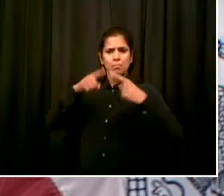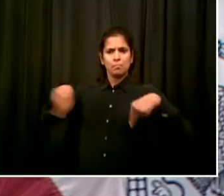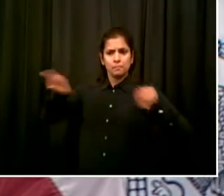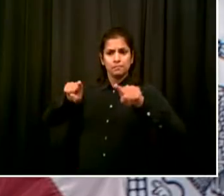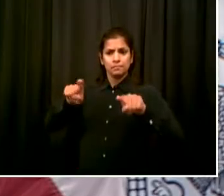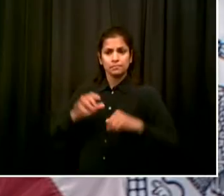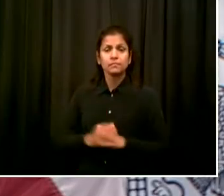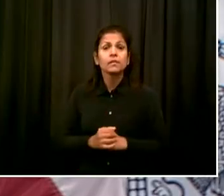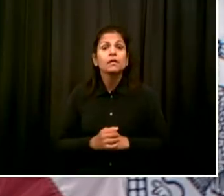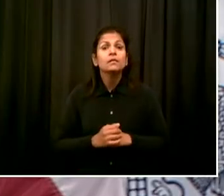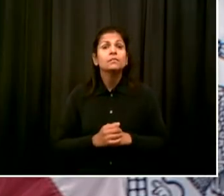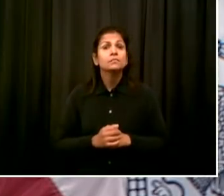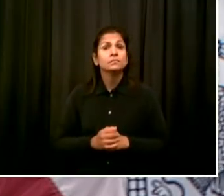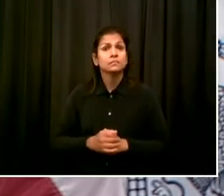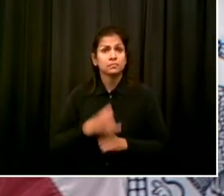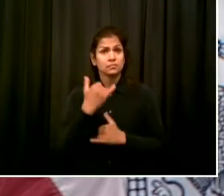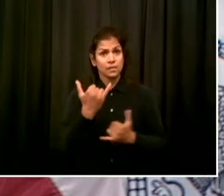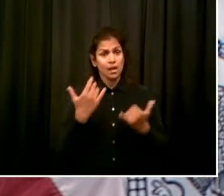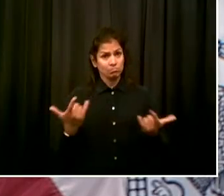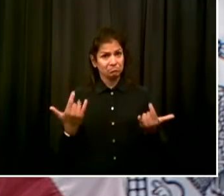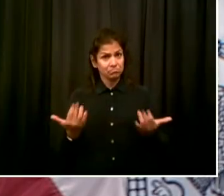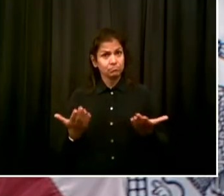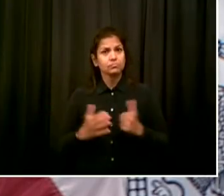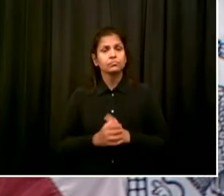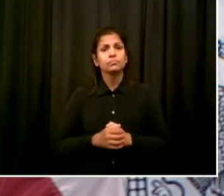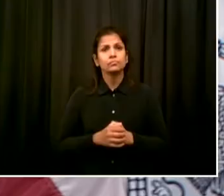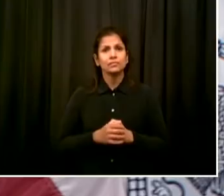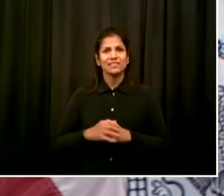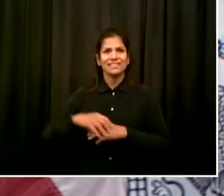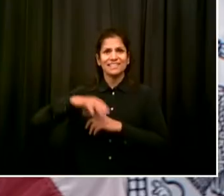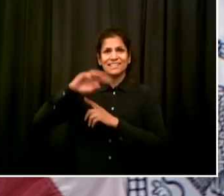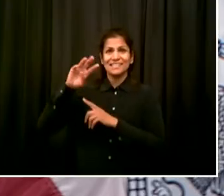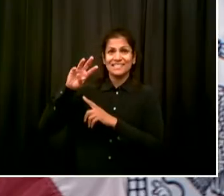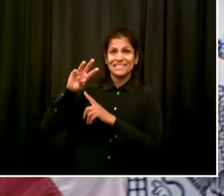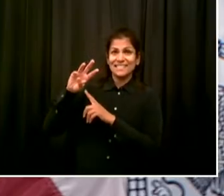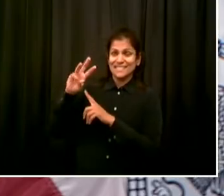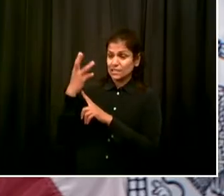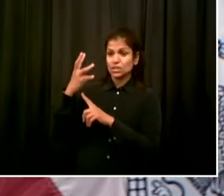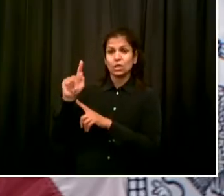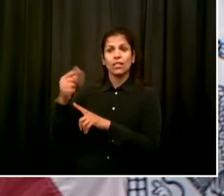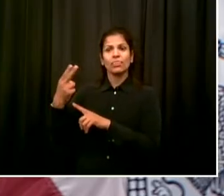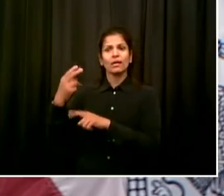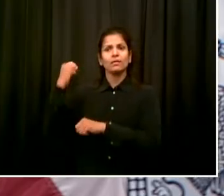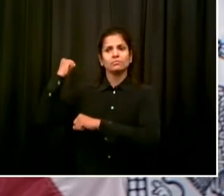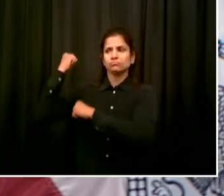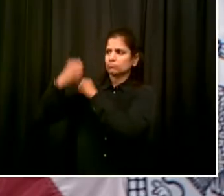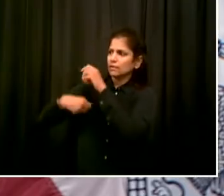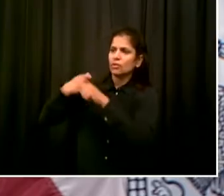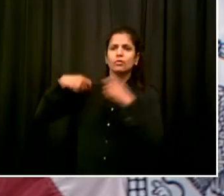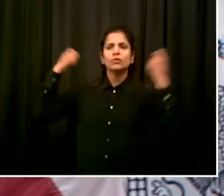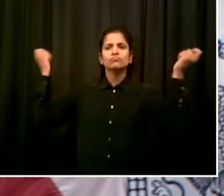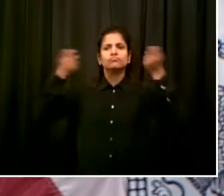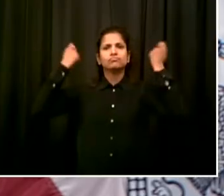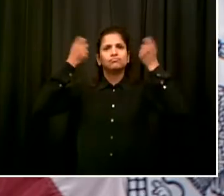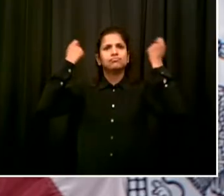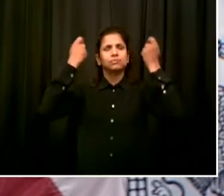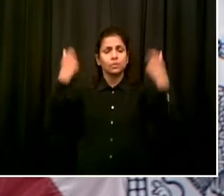COMMON CAUSE . LAR TEN OTODAY,